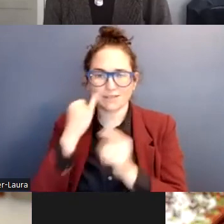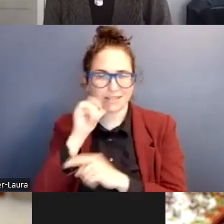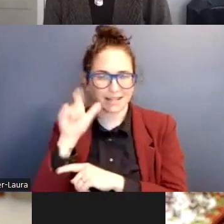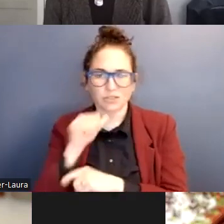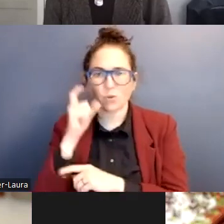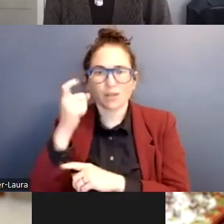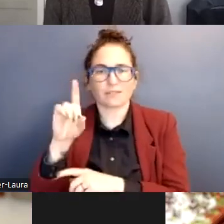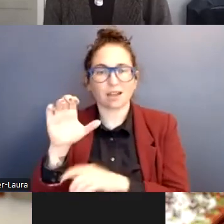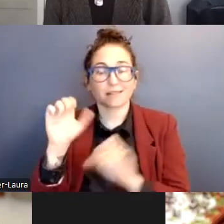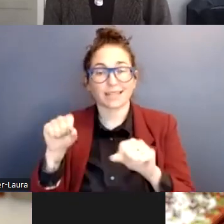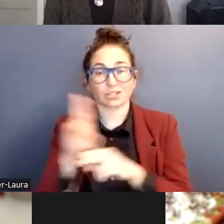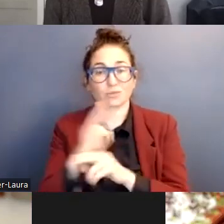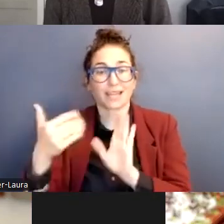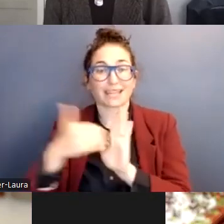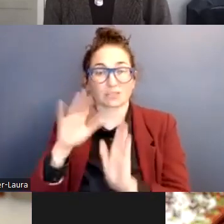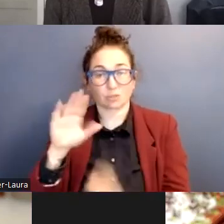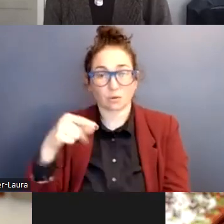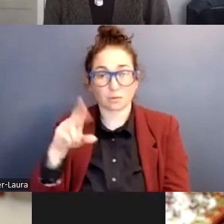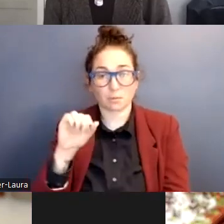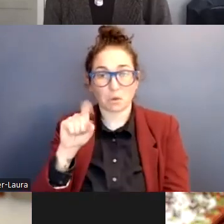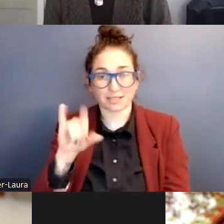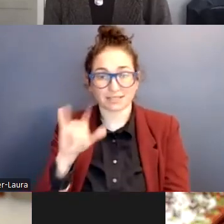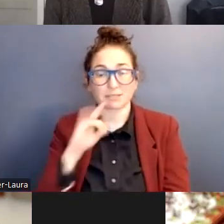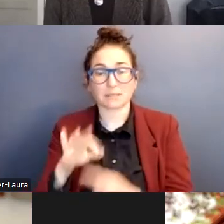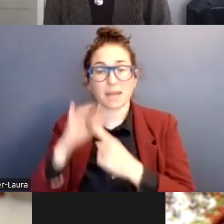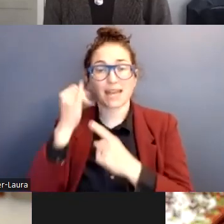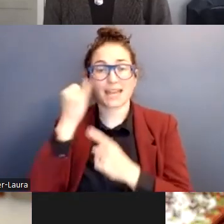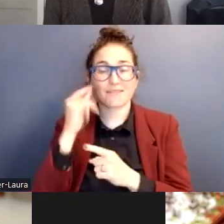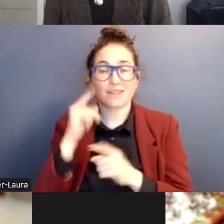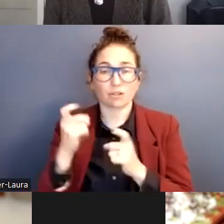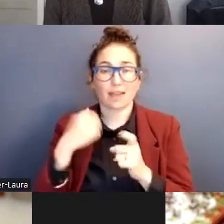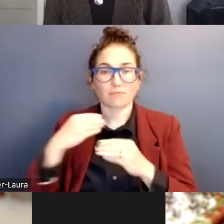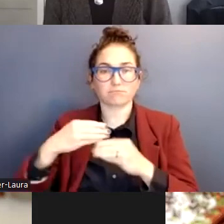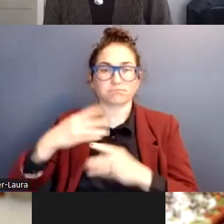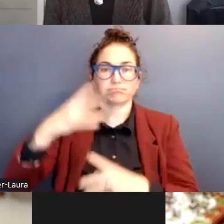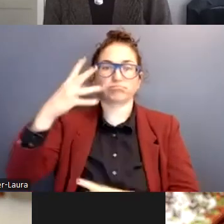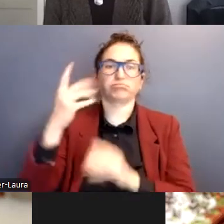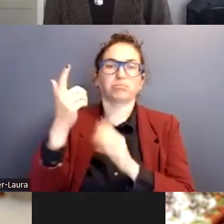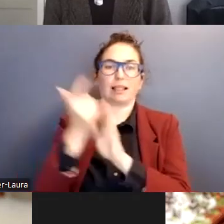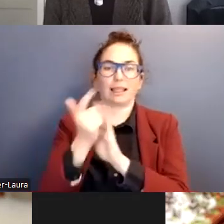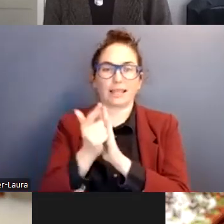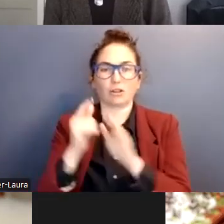them a document they might be able to use against your proxy, especially if the directive has